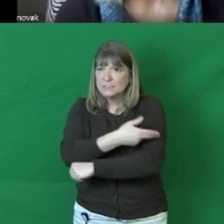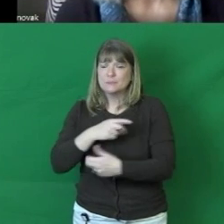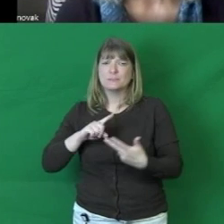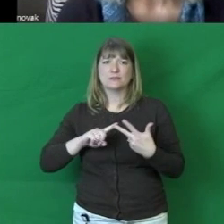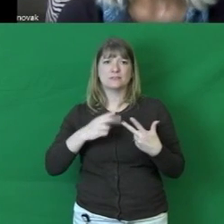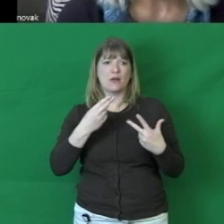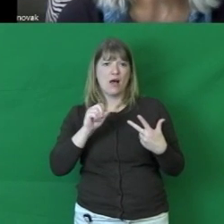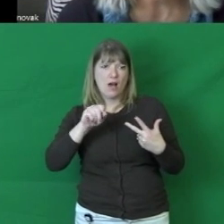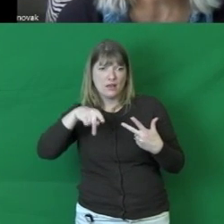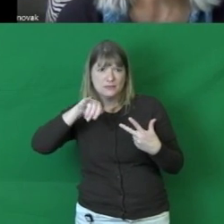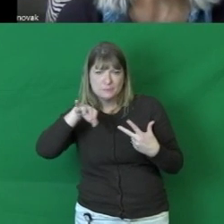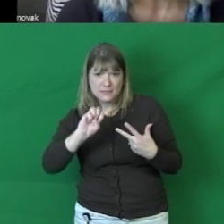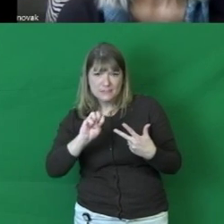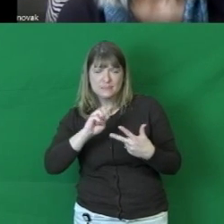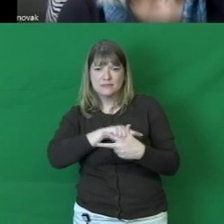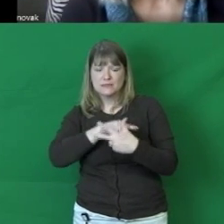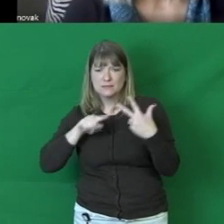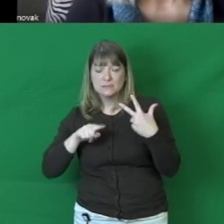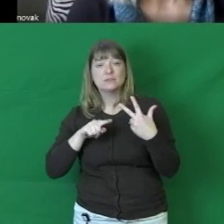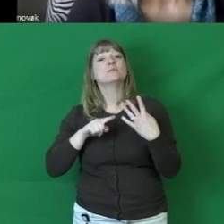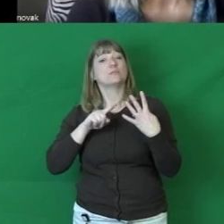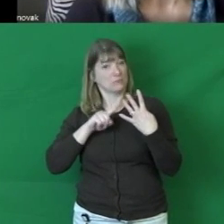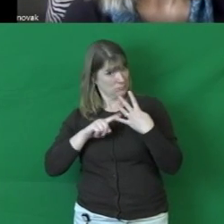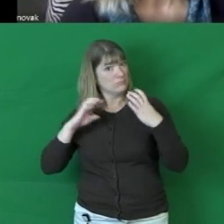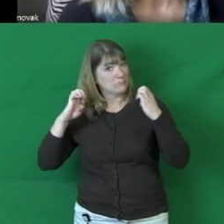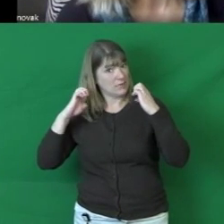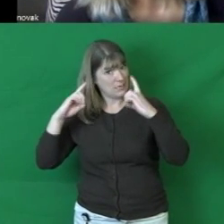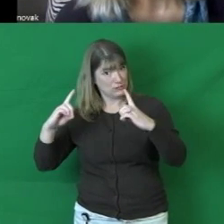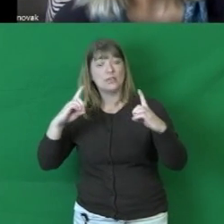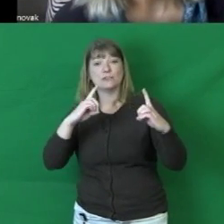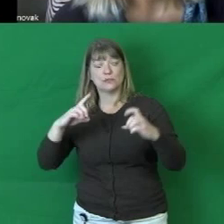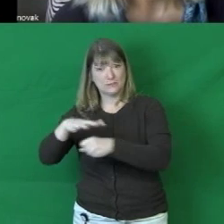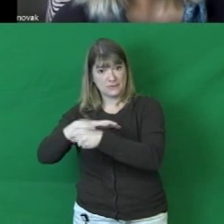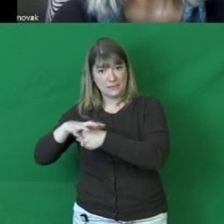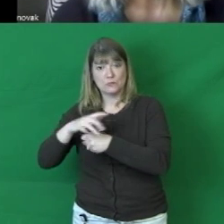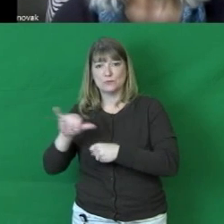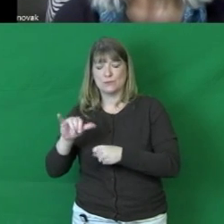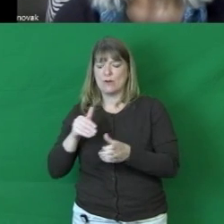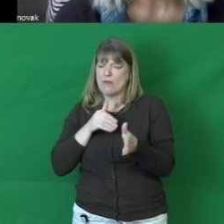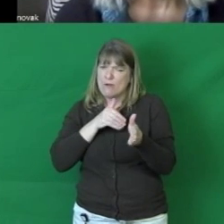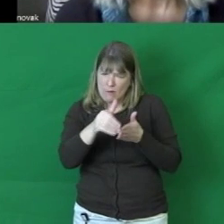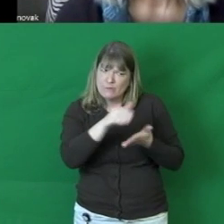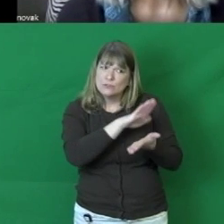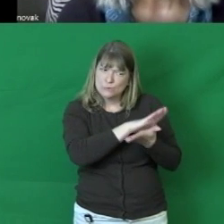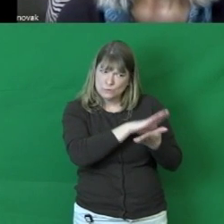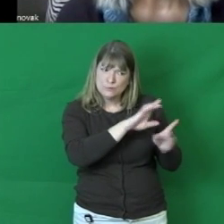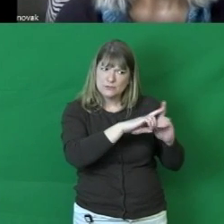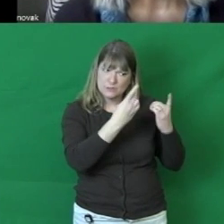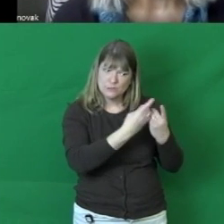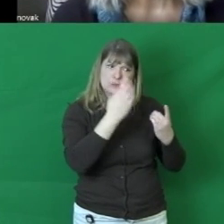in hospice services. You can also find them in educational settings. A lot of times school districts